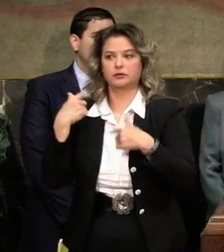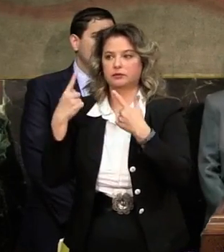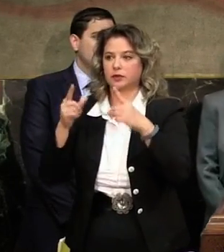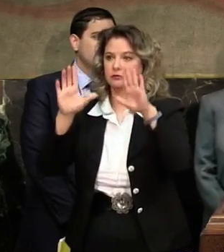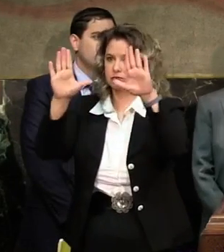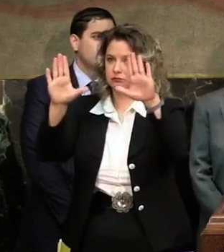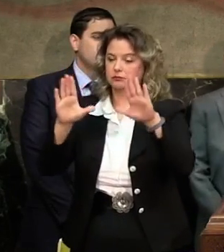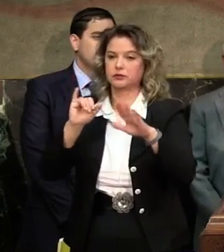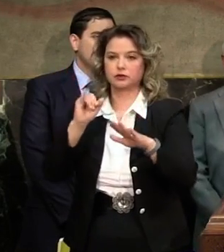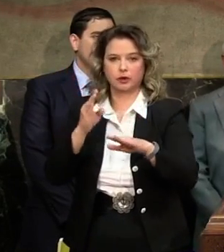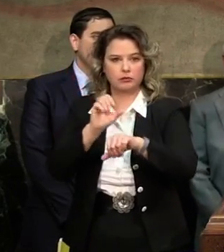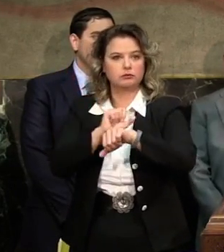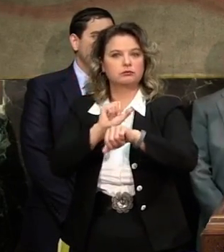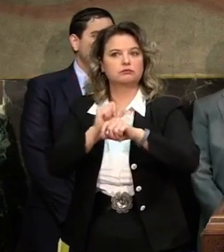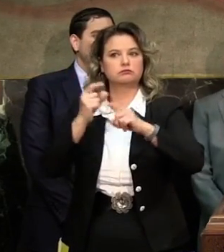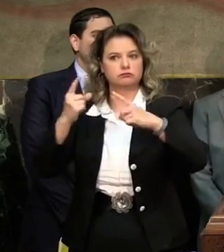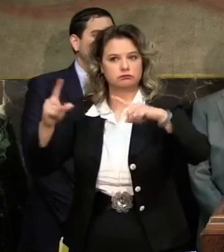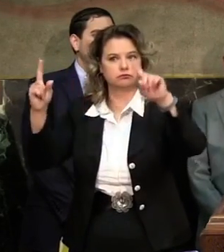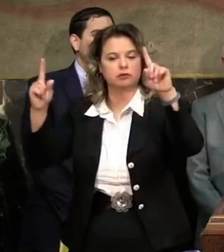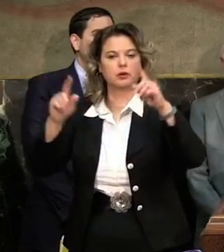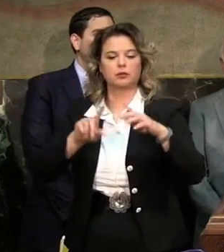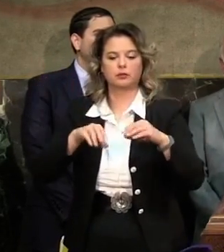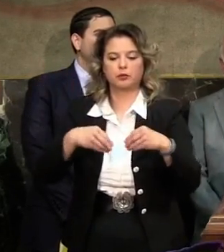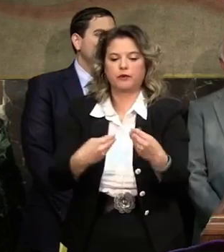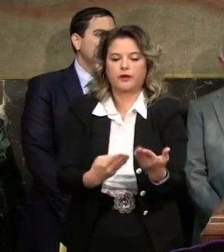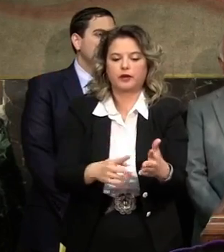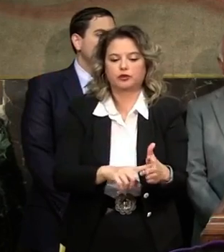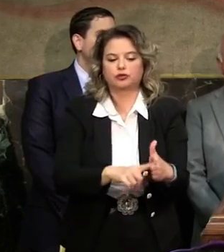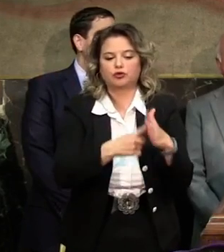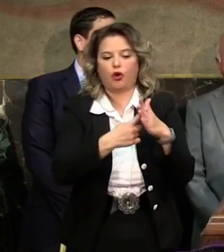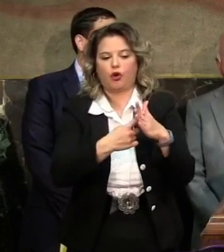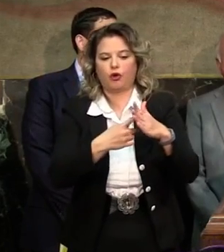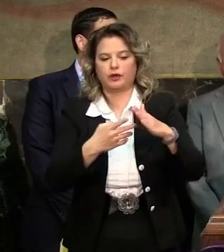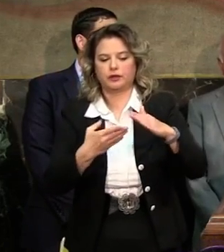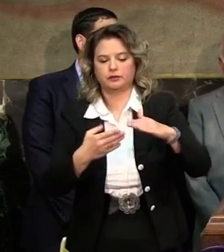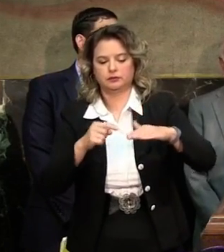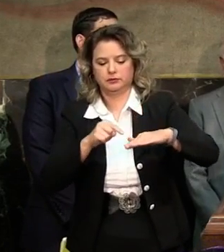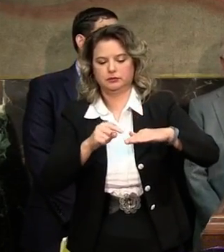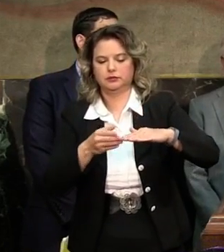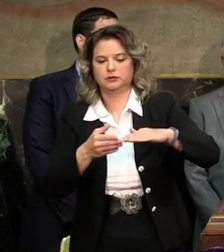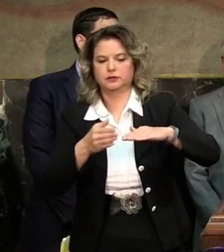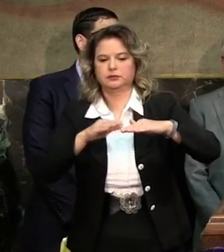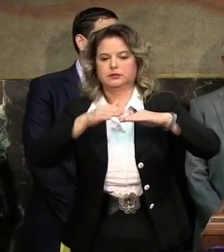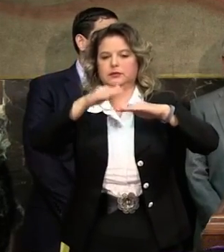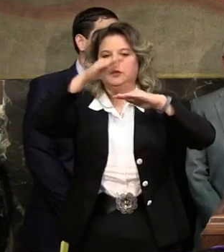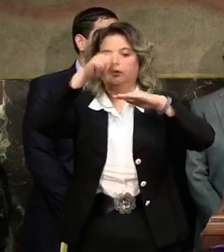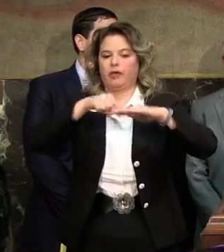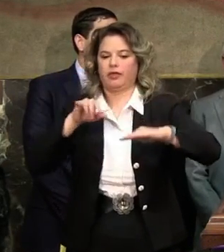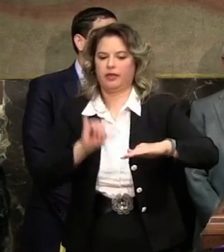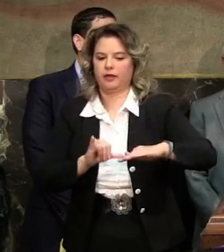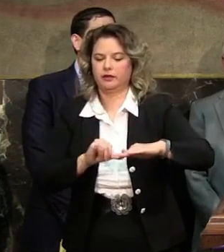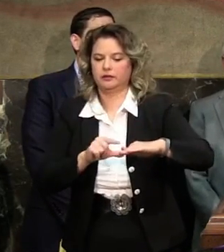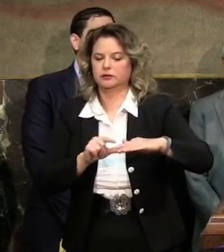providing a starting point for the legislators process with regard to evaluating those recommendations my